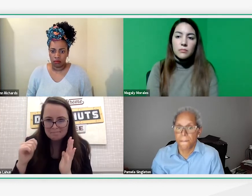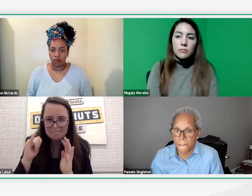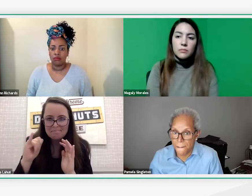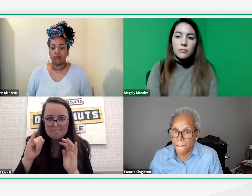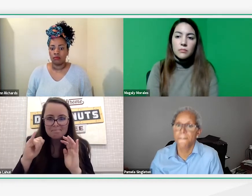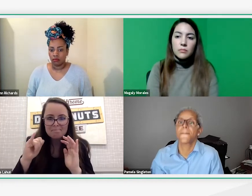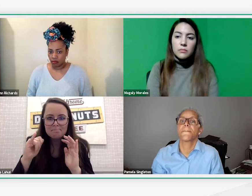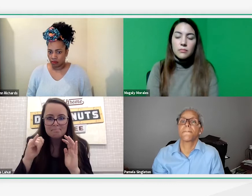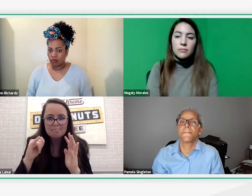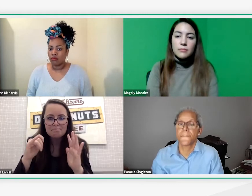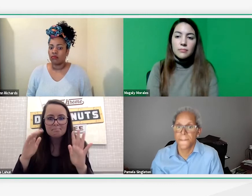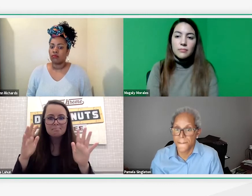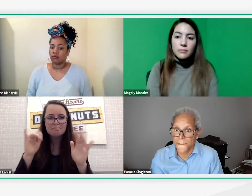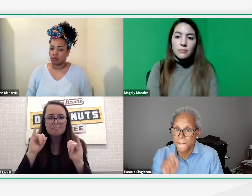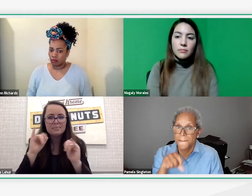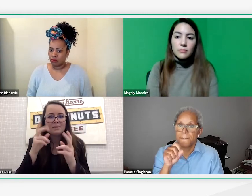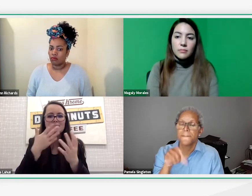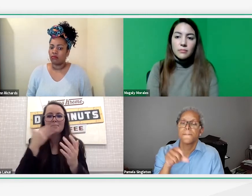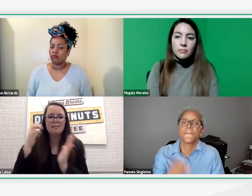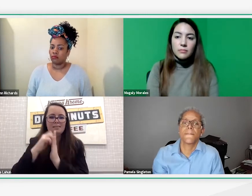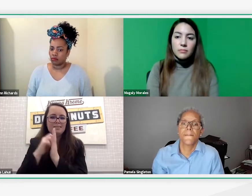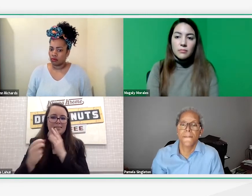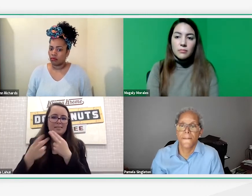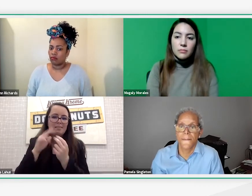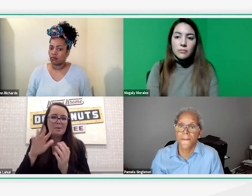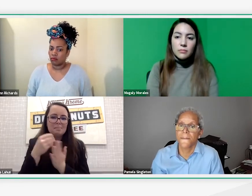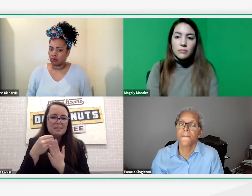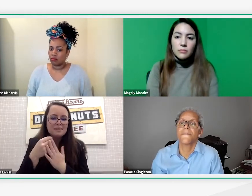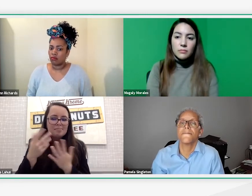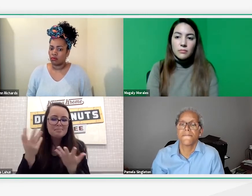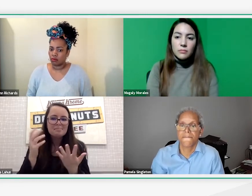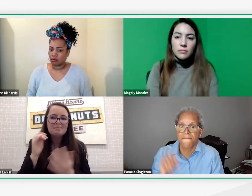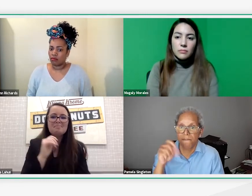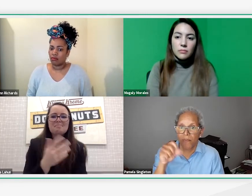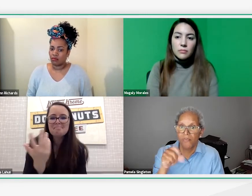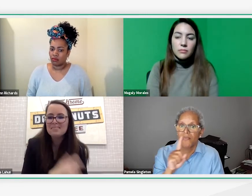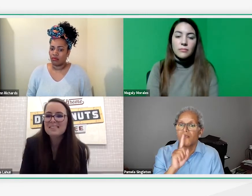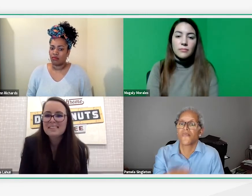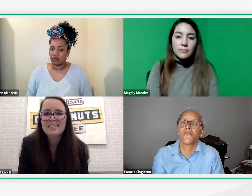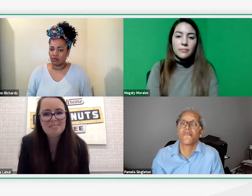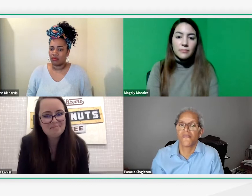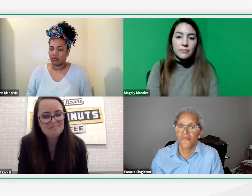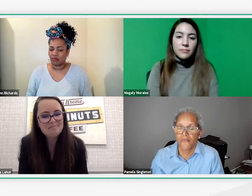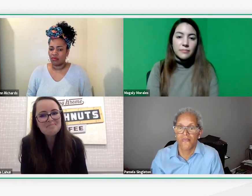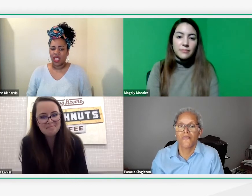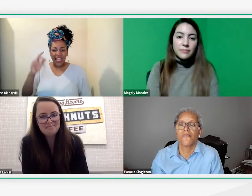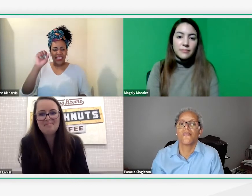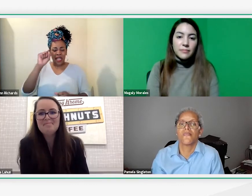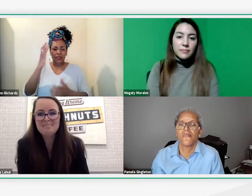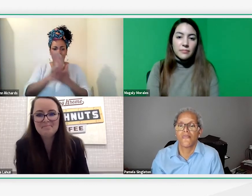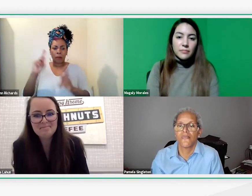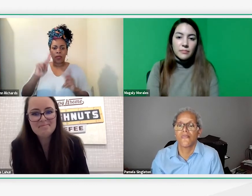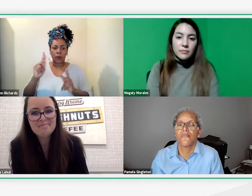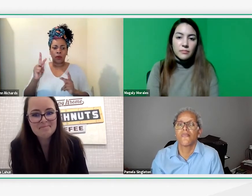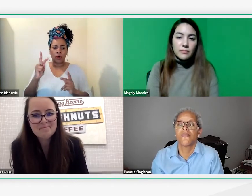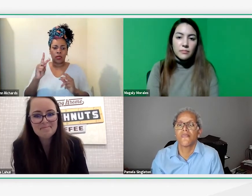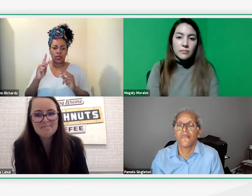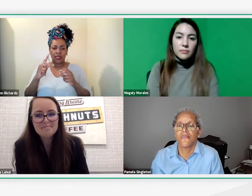0 actually more than 1, which is interesting. 1 will make it so you have more money